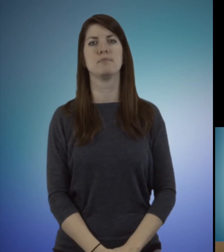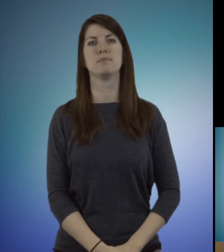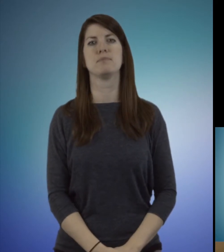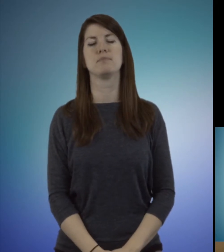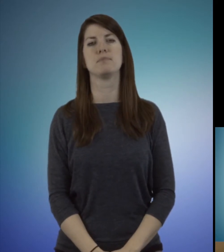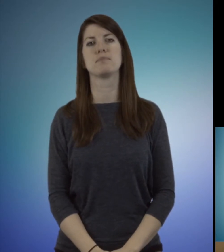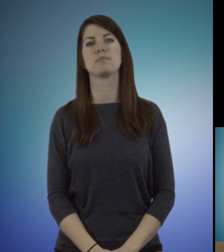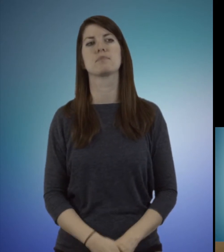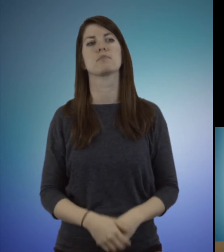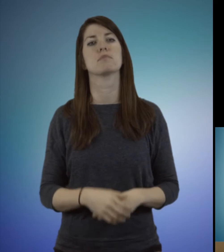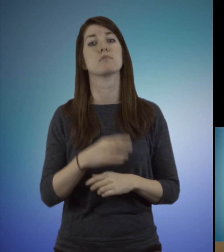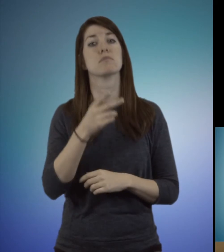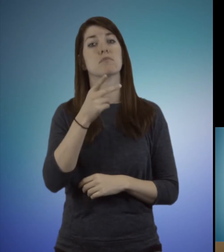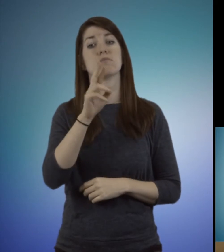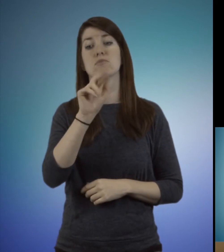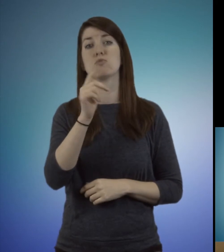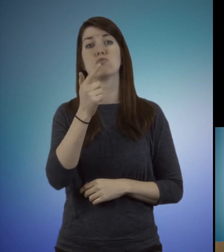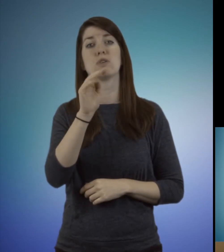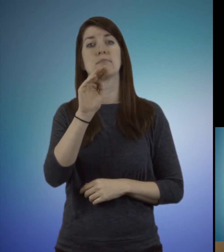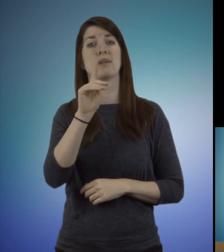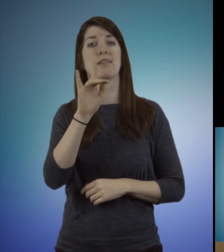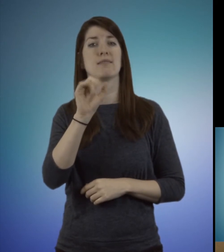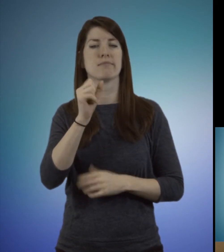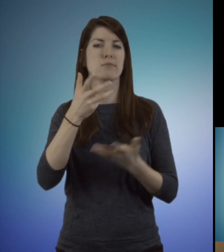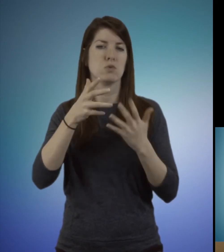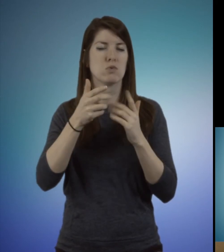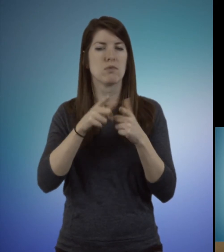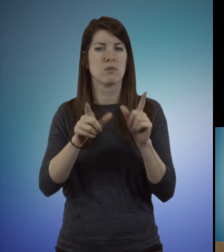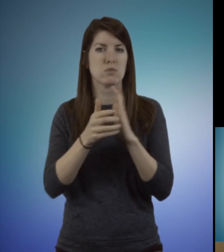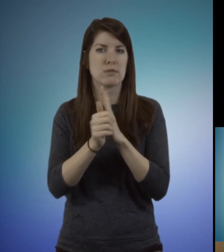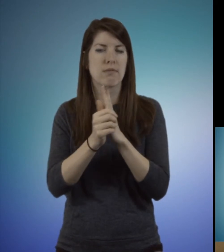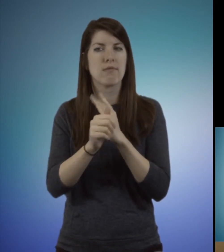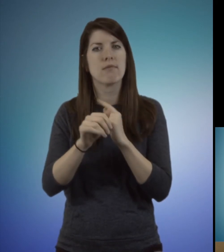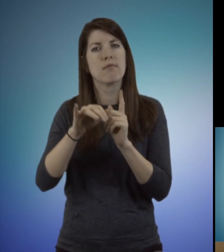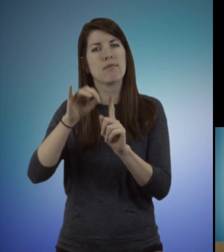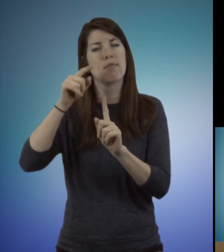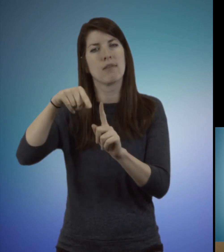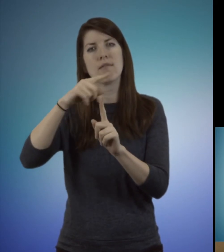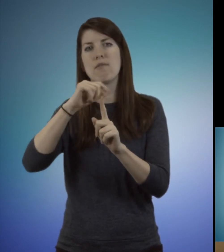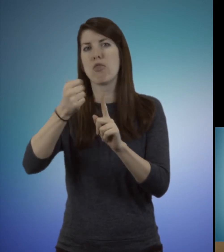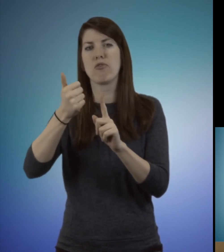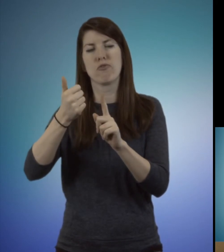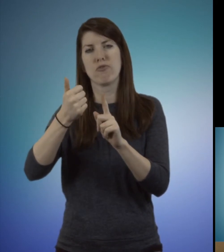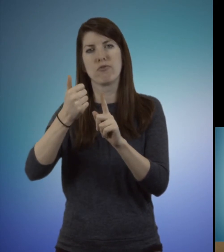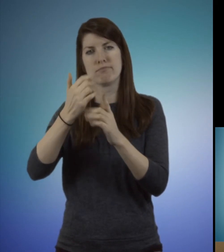Pragmatics, or social language skills, is another area that in a comprehensive evaluation would be assessed.